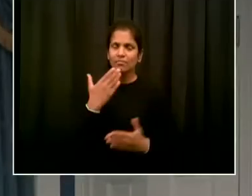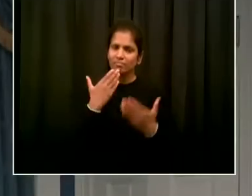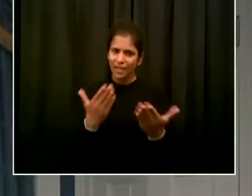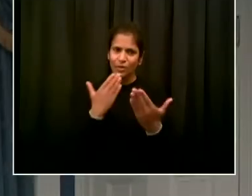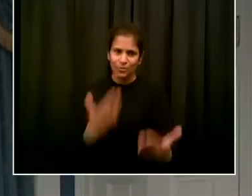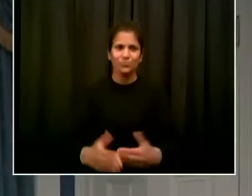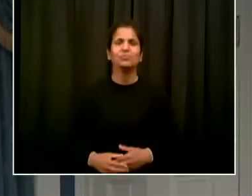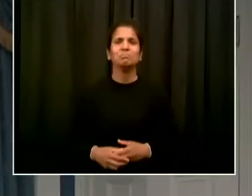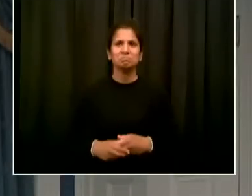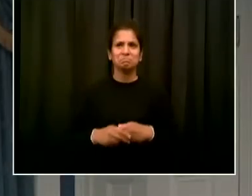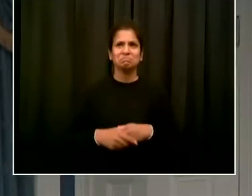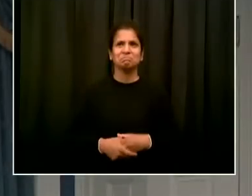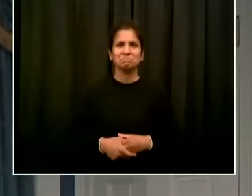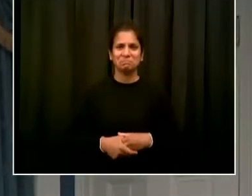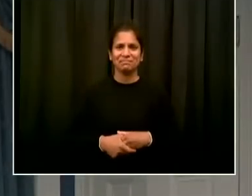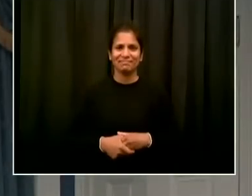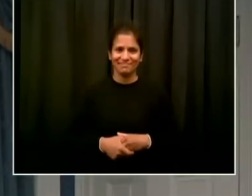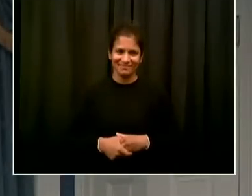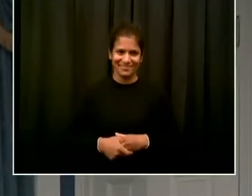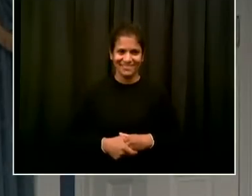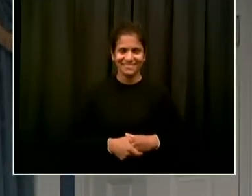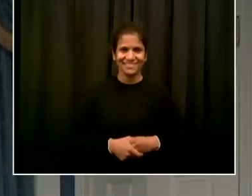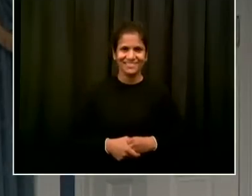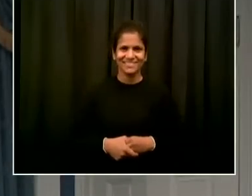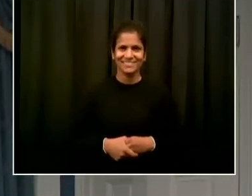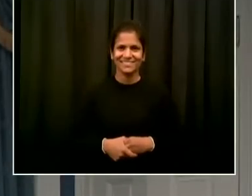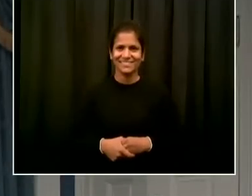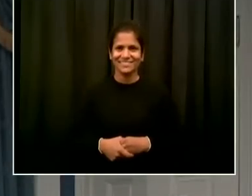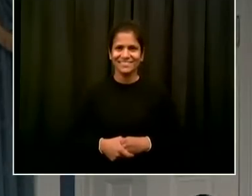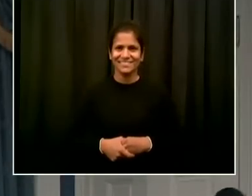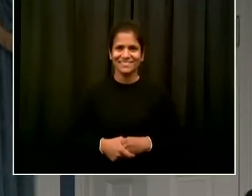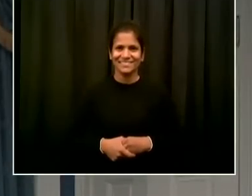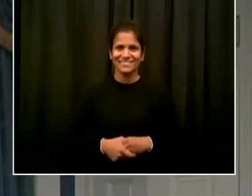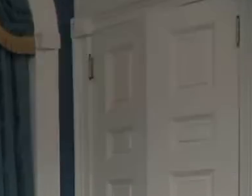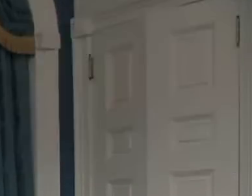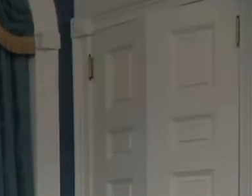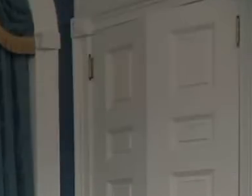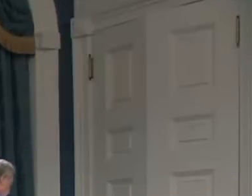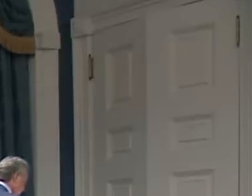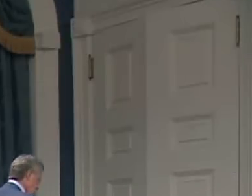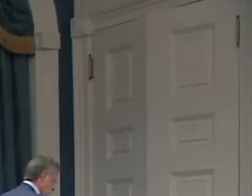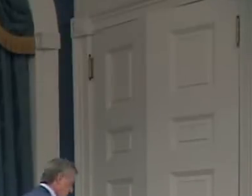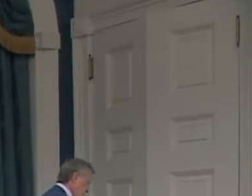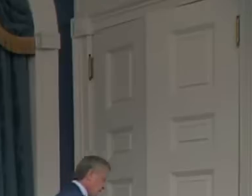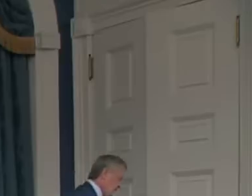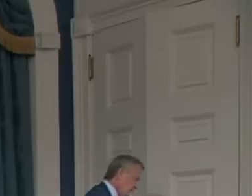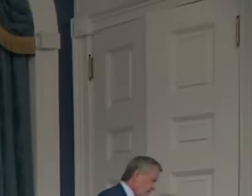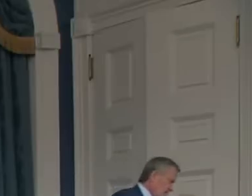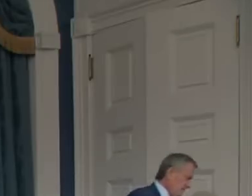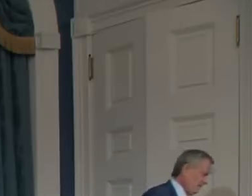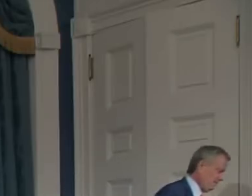IF EVERYONE DOES WHAT WE ARE